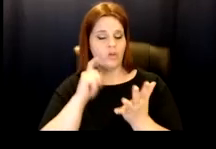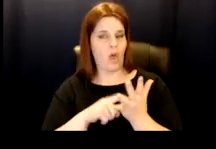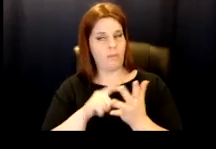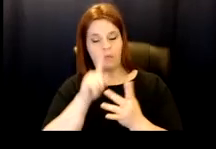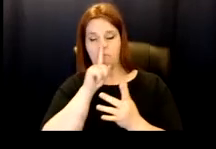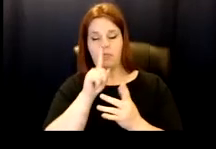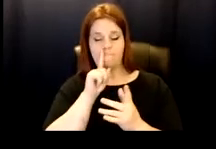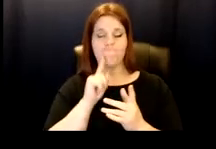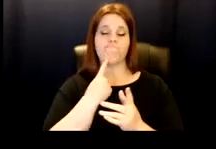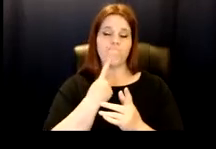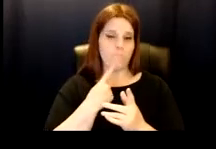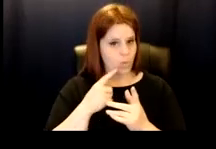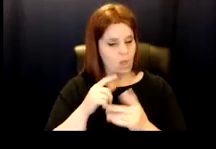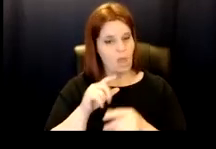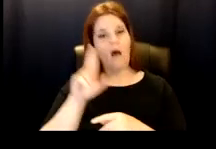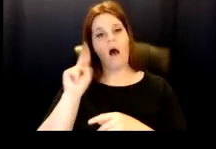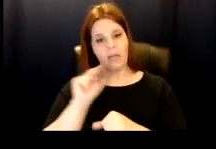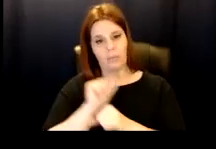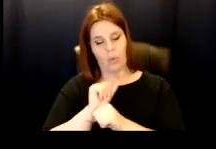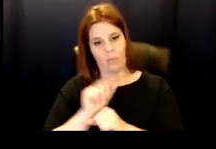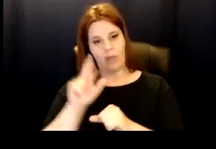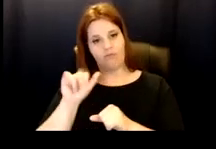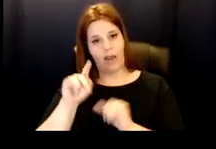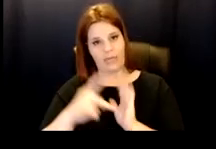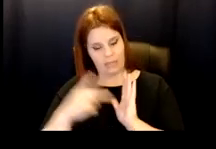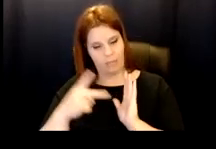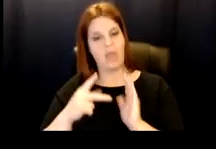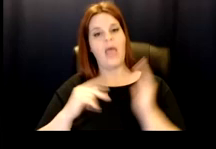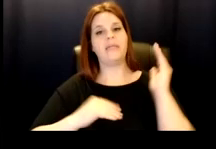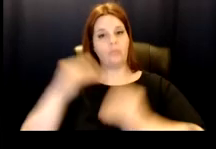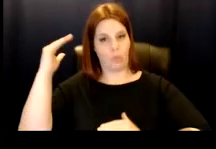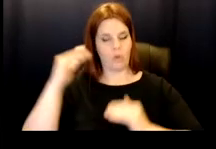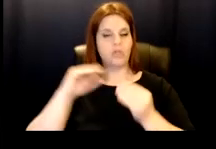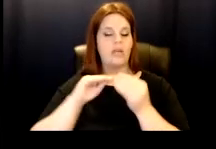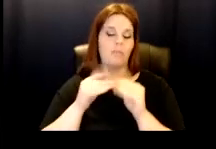rate has doubled. A disproportionate number of people with disabilities are working in